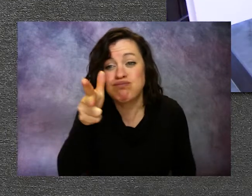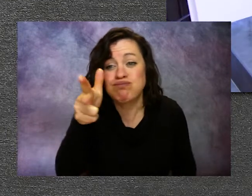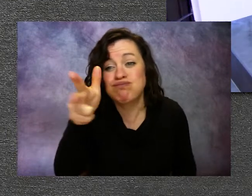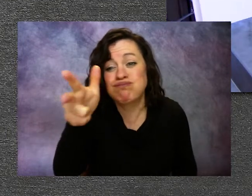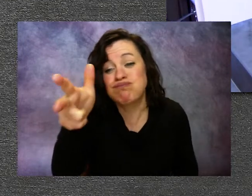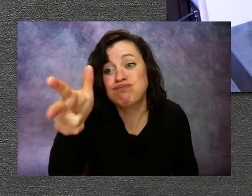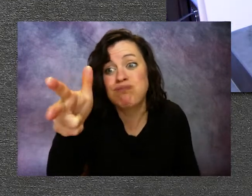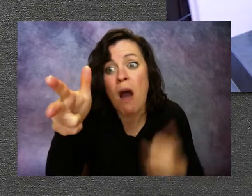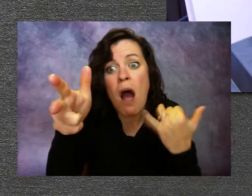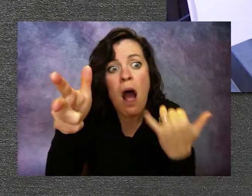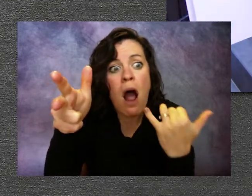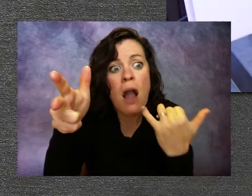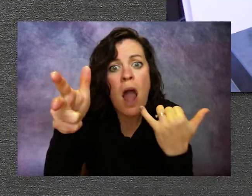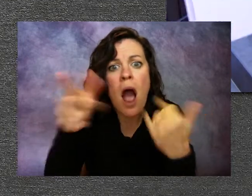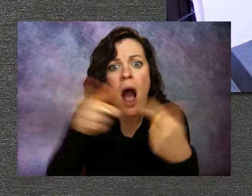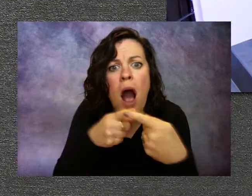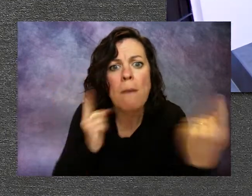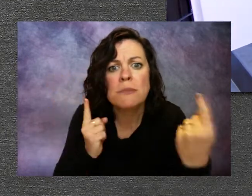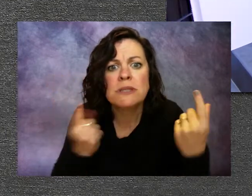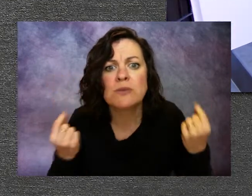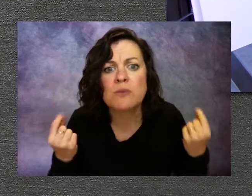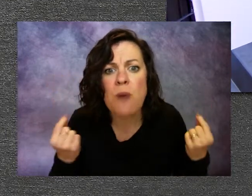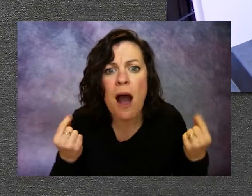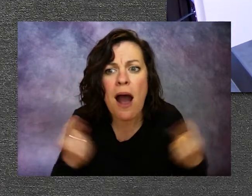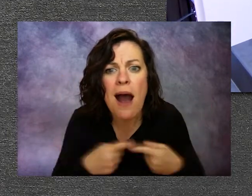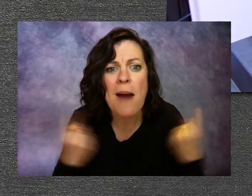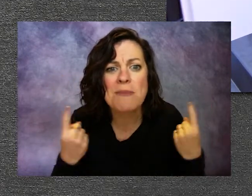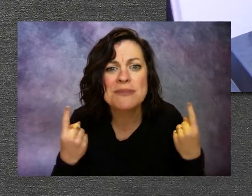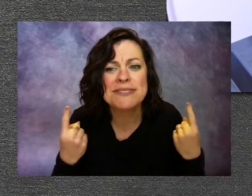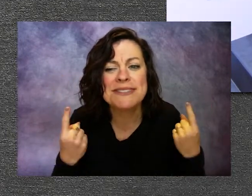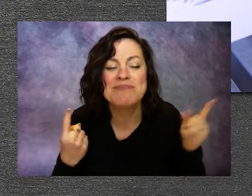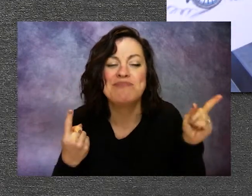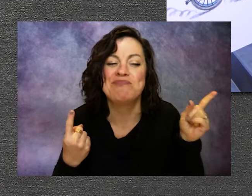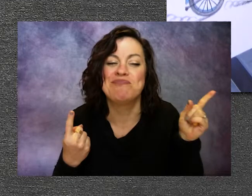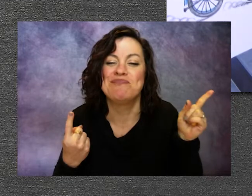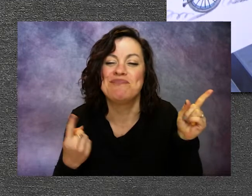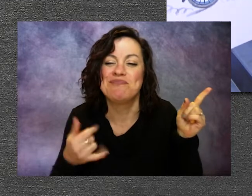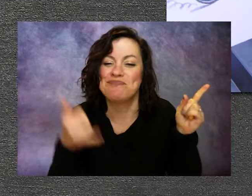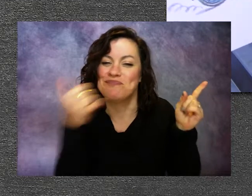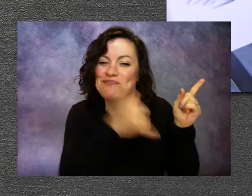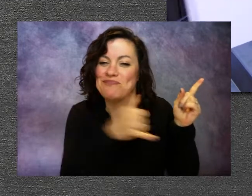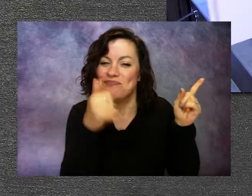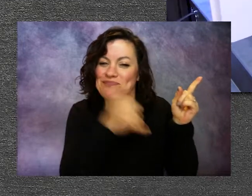What is the opposite of forward? I bet you said backward.